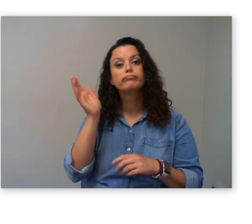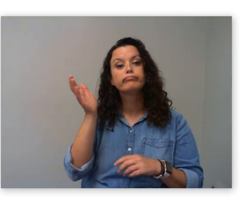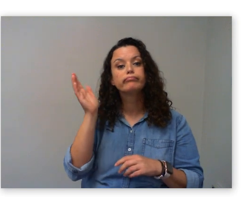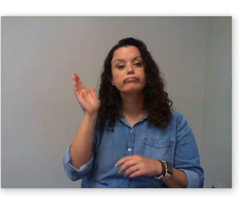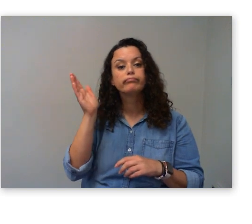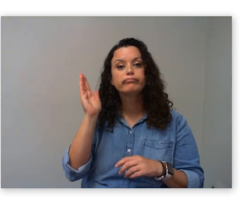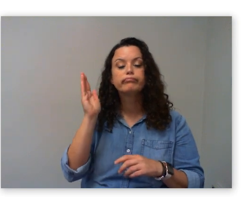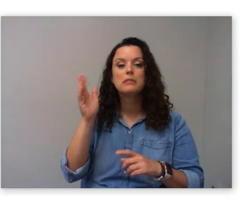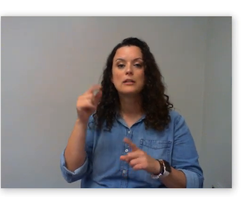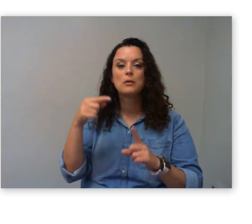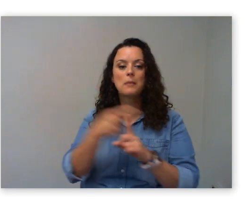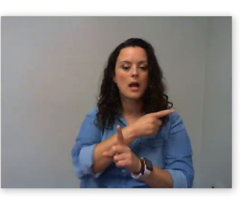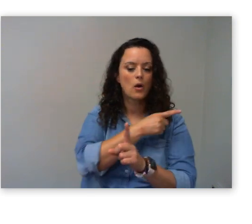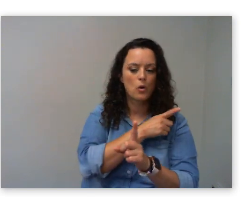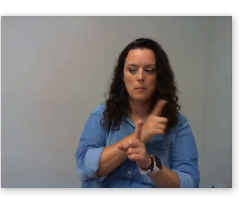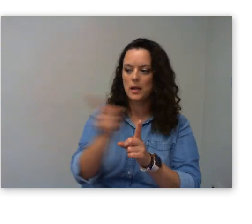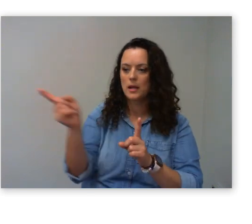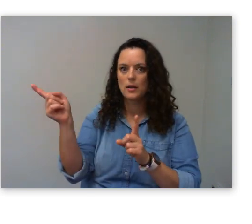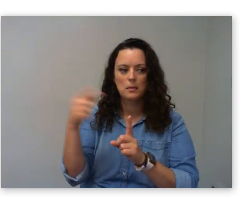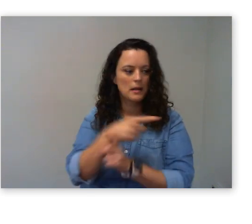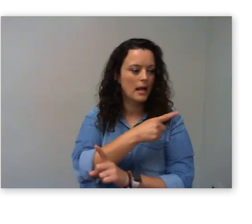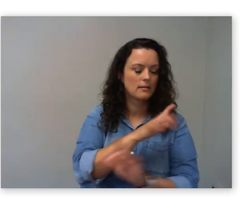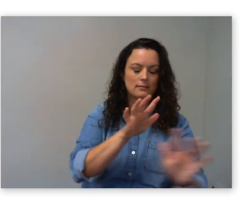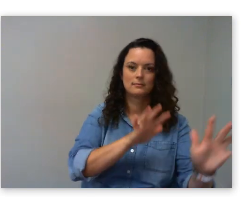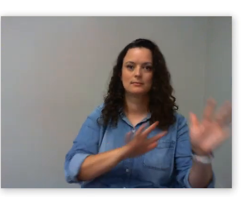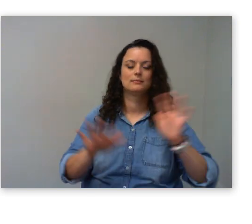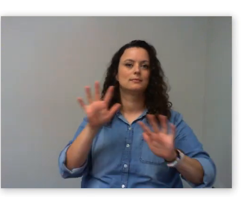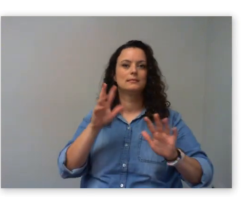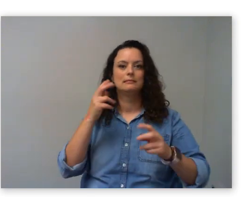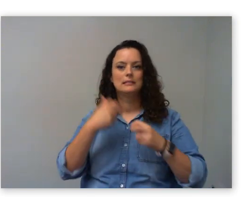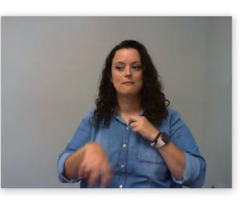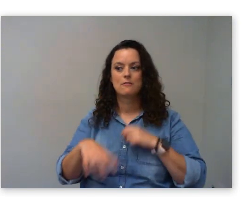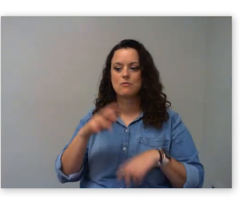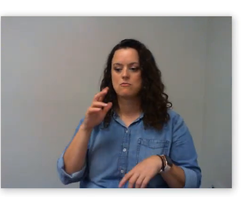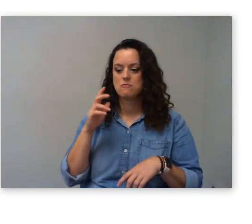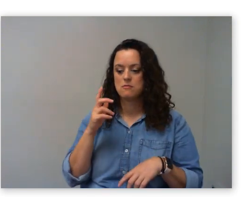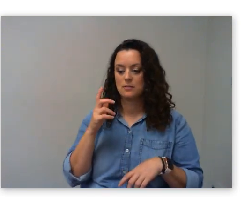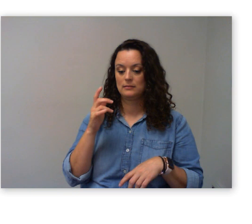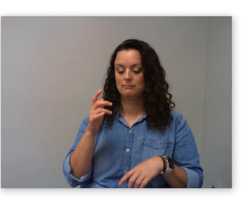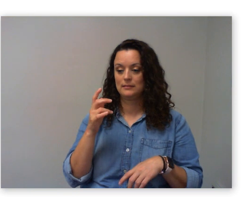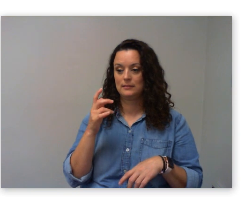without warning is difficult because if one person's talking and i'm trying to